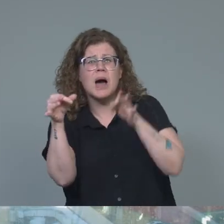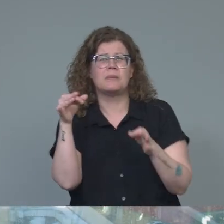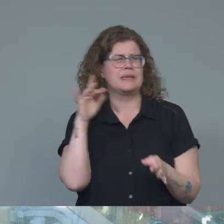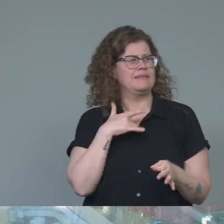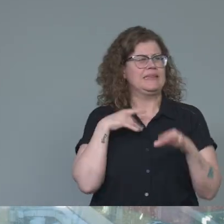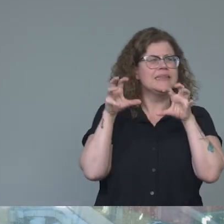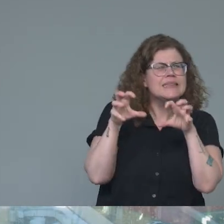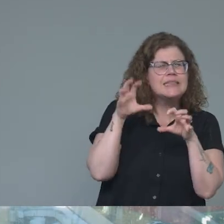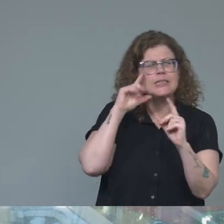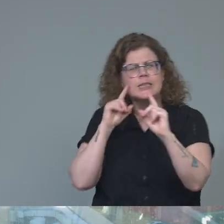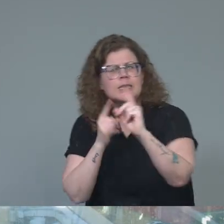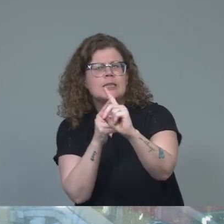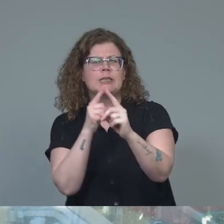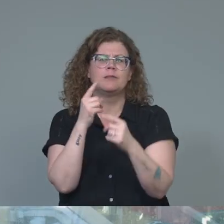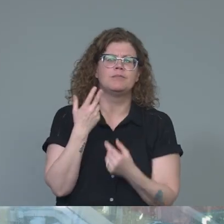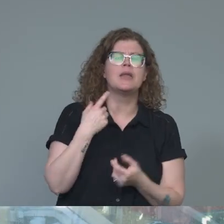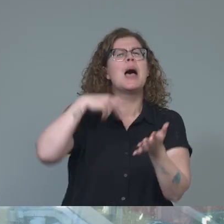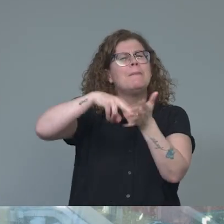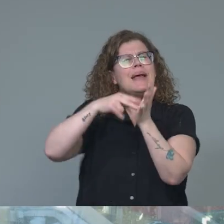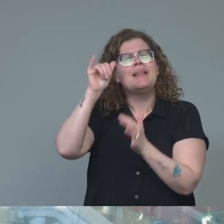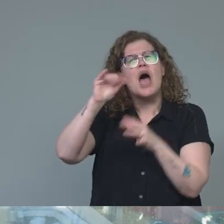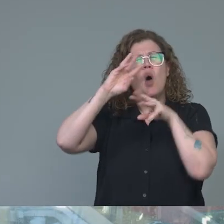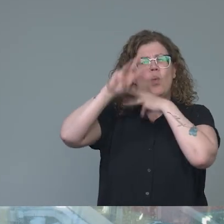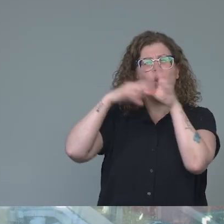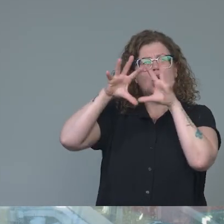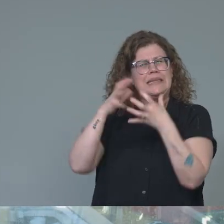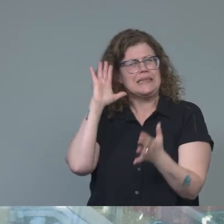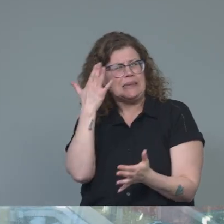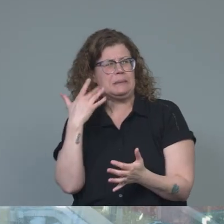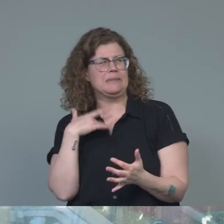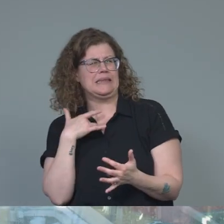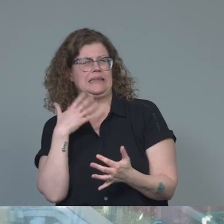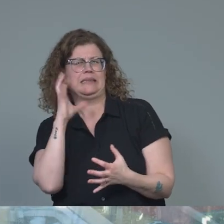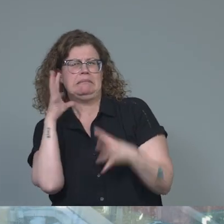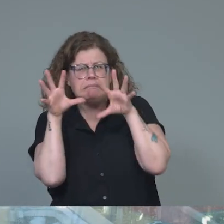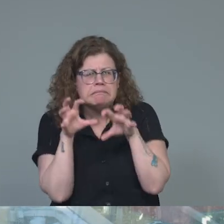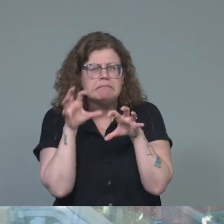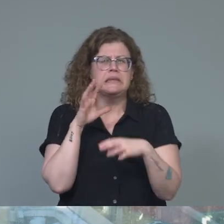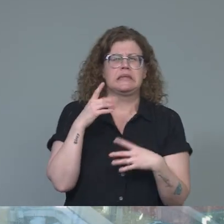can get out in a more, in a more succinct way, but also maybe a more playful way and